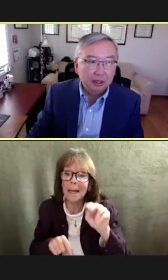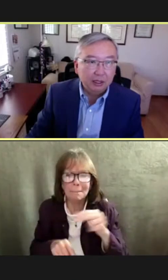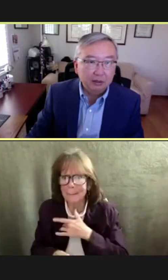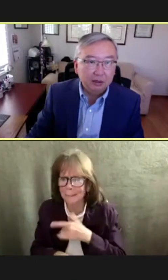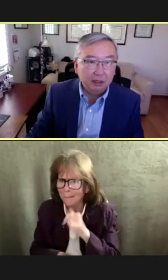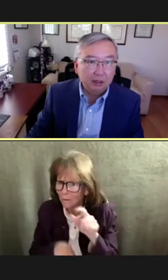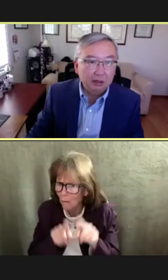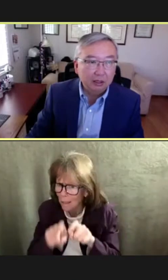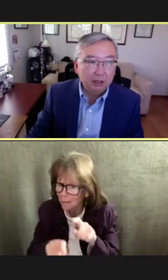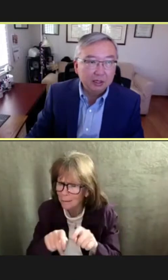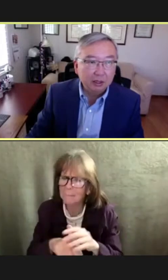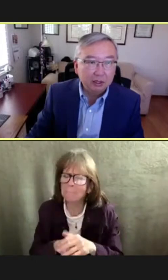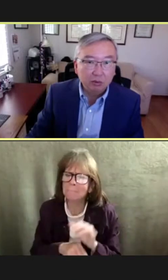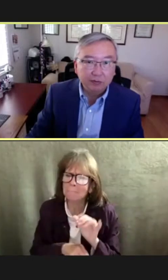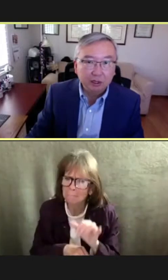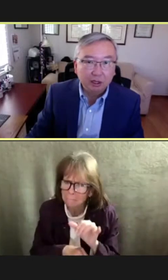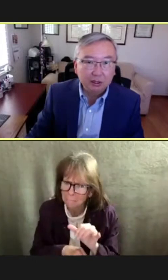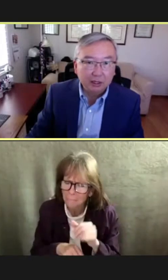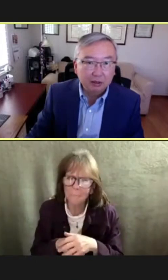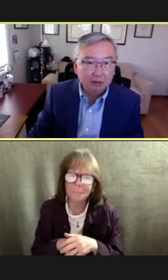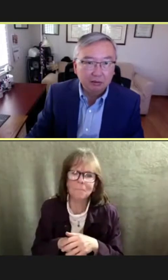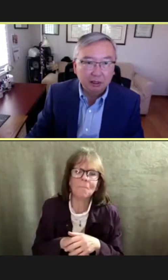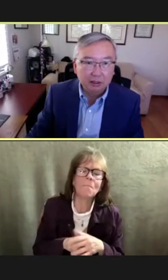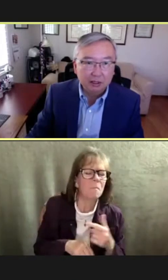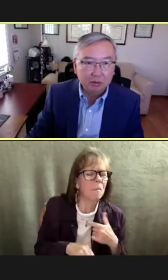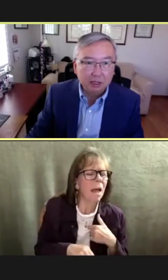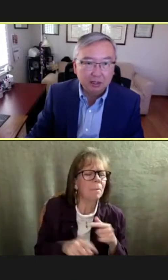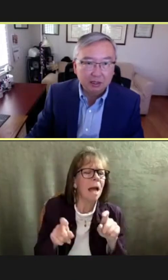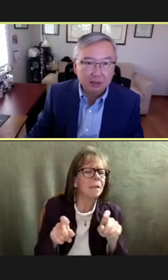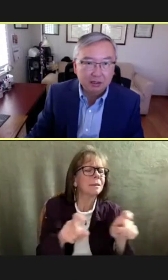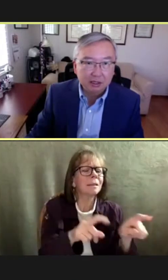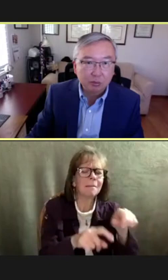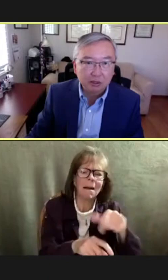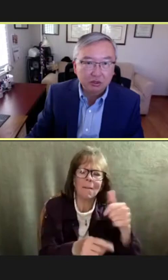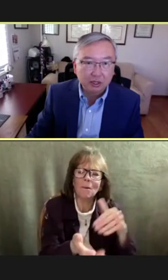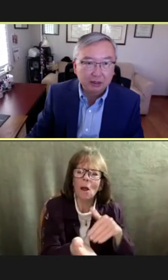And consulting with a colleague on same side has a similar trend